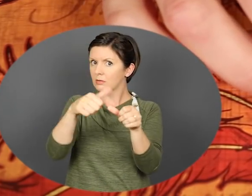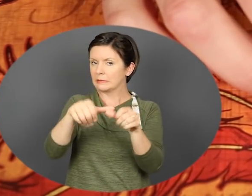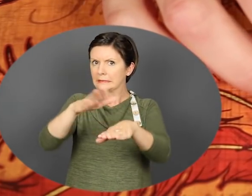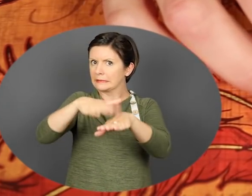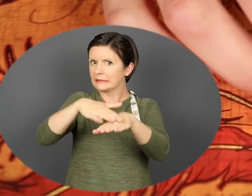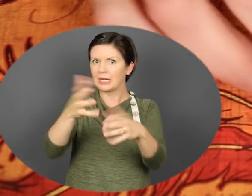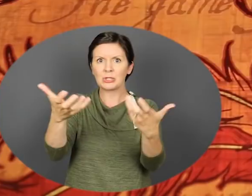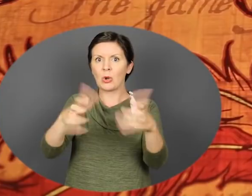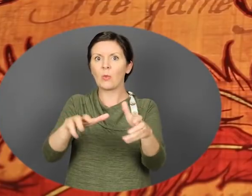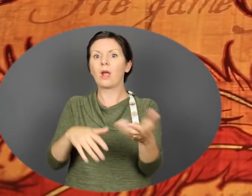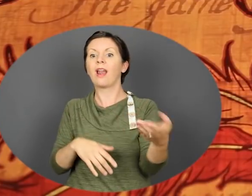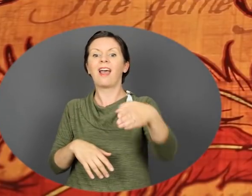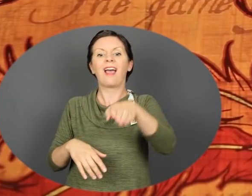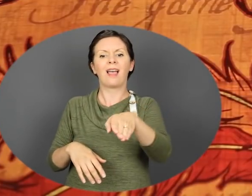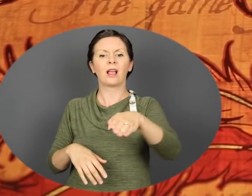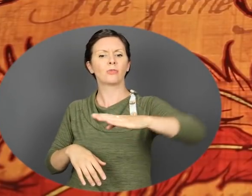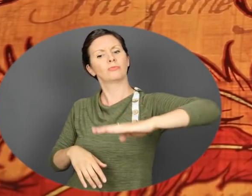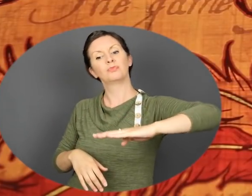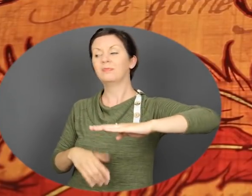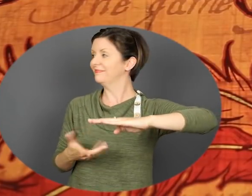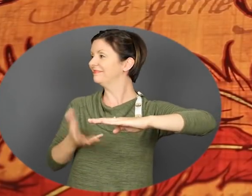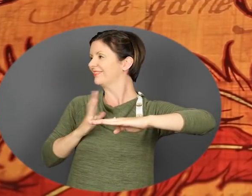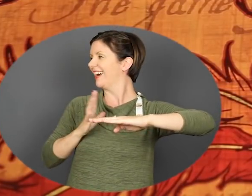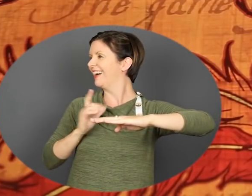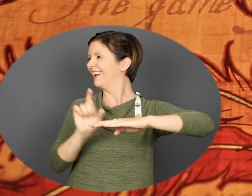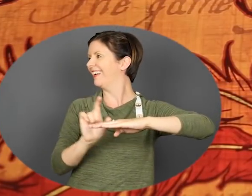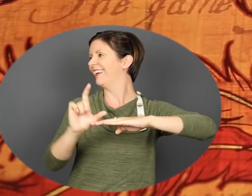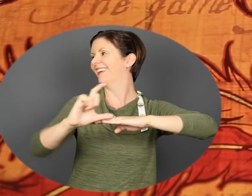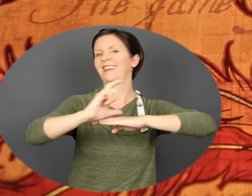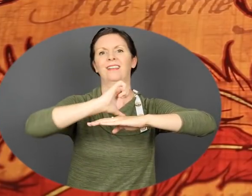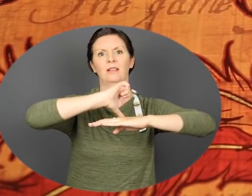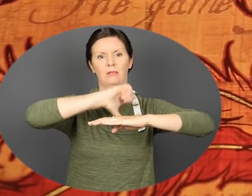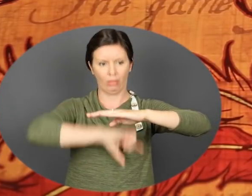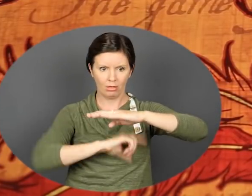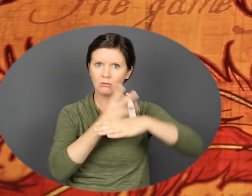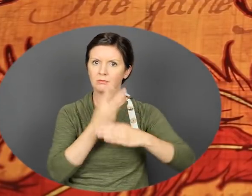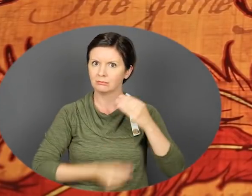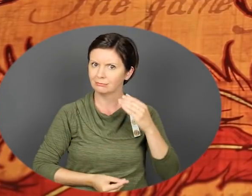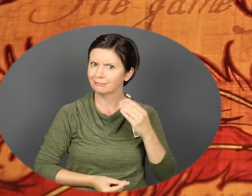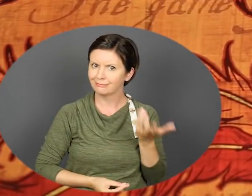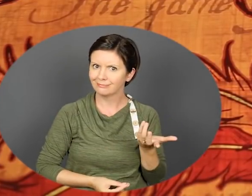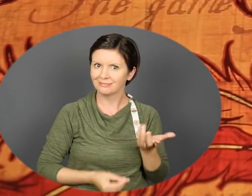allowed to place the tile in such a way that it would lead your marker off the board, like